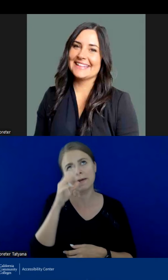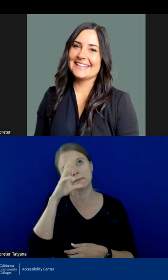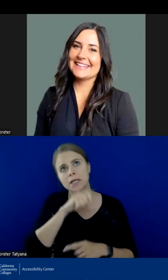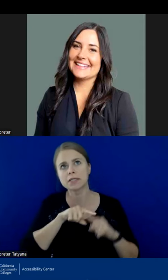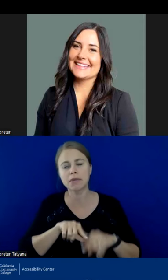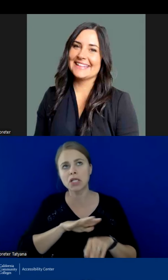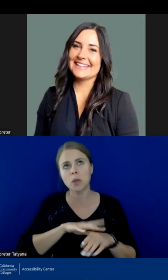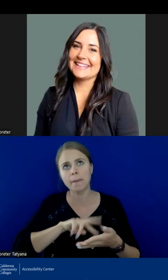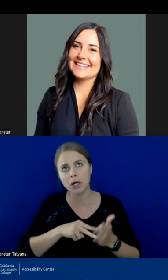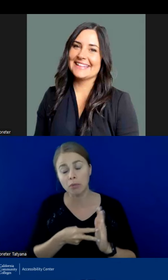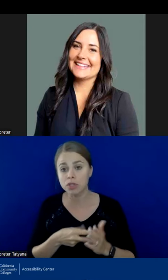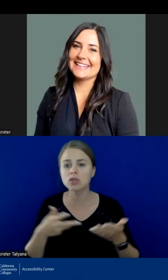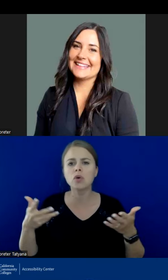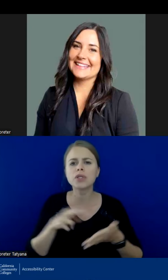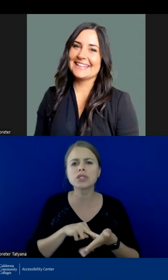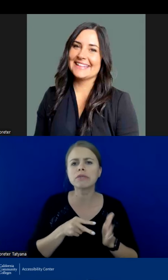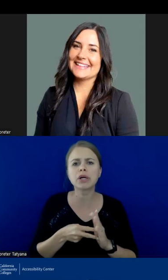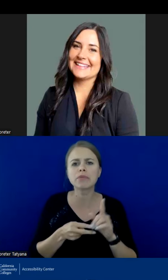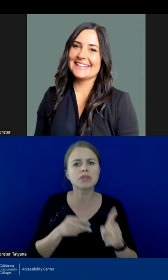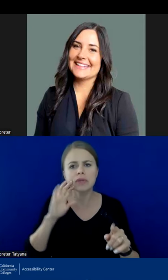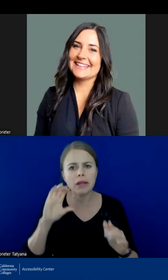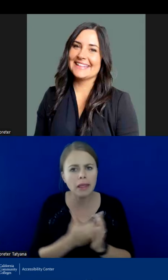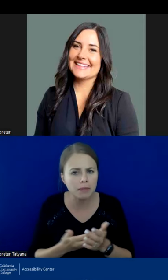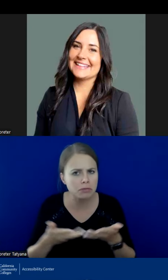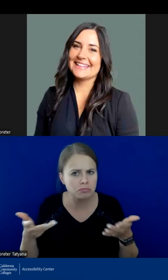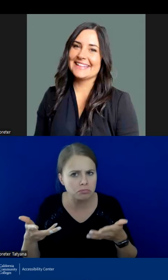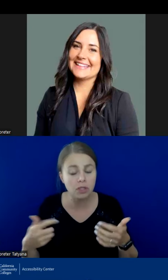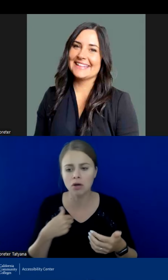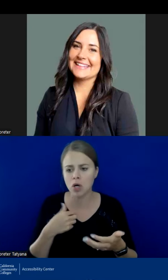So, what is the purpose of the image, what do we want to communicate?